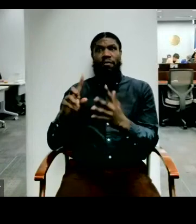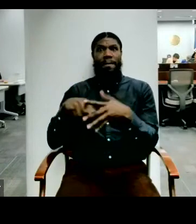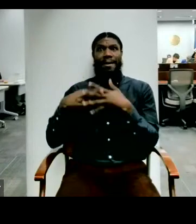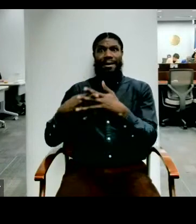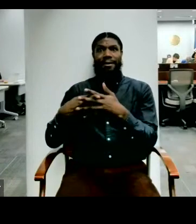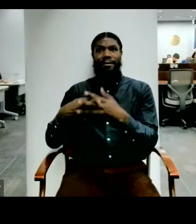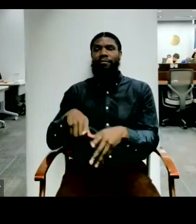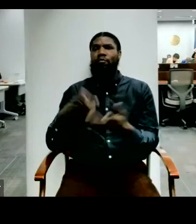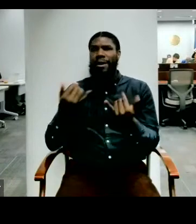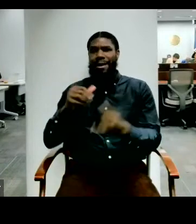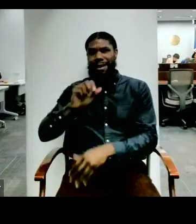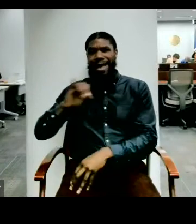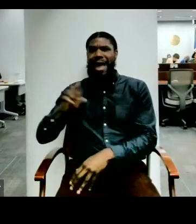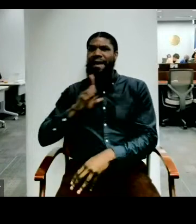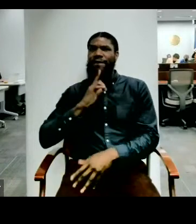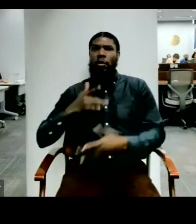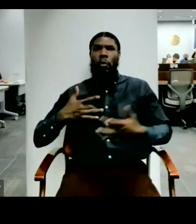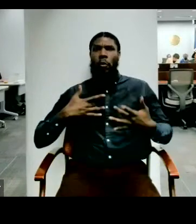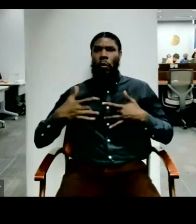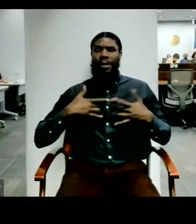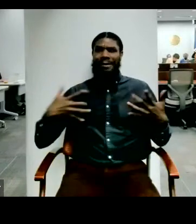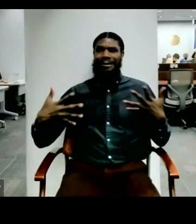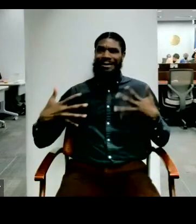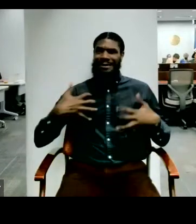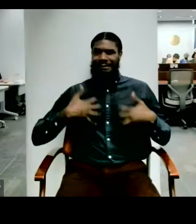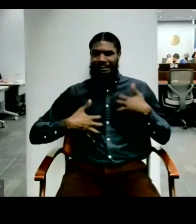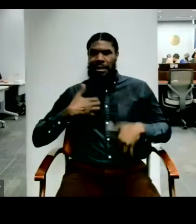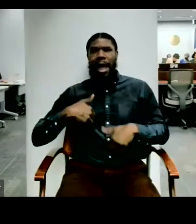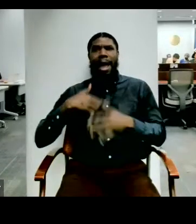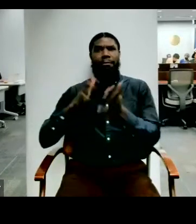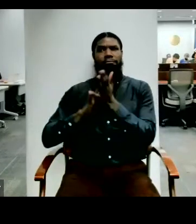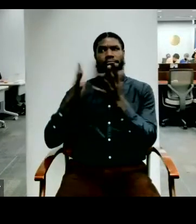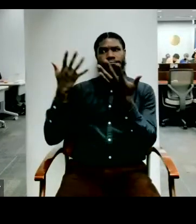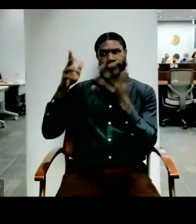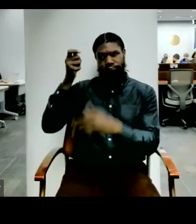me right now. I commend you for launching your agency-wide initiative to address it.